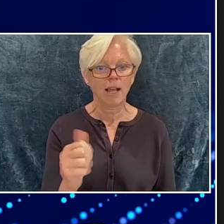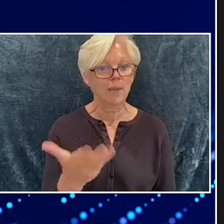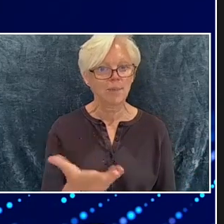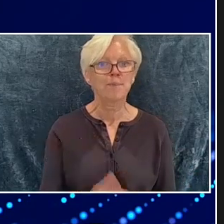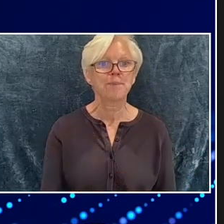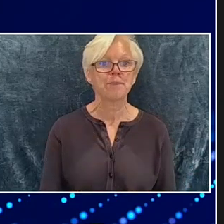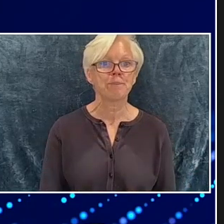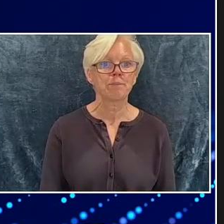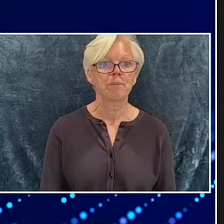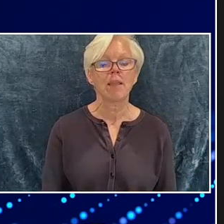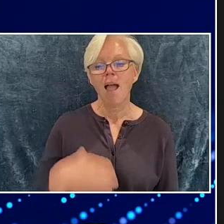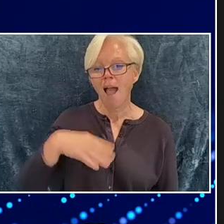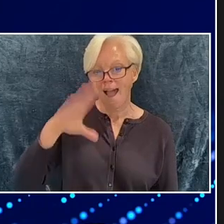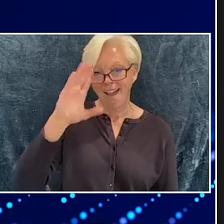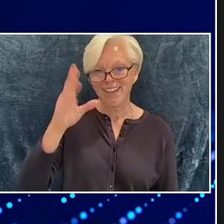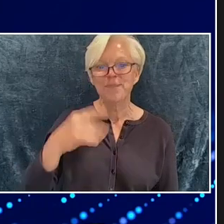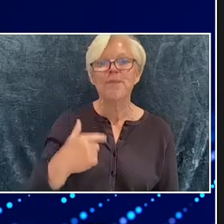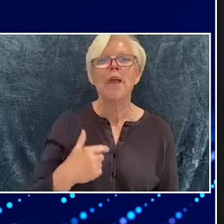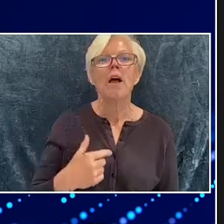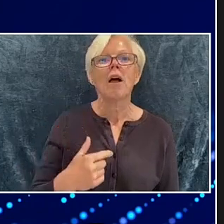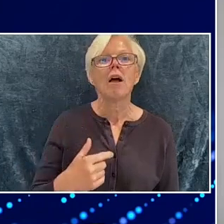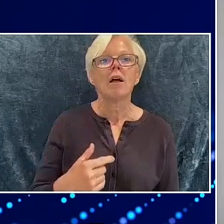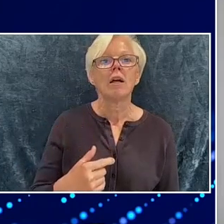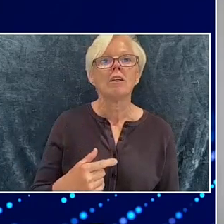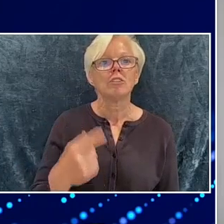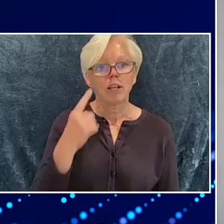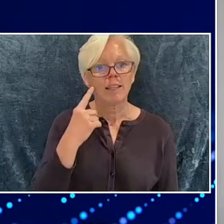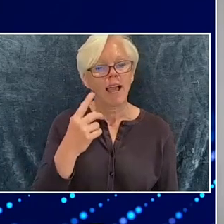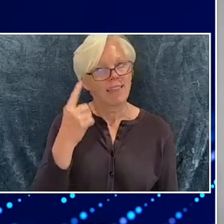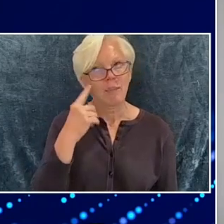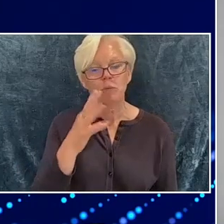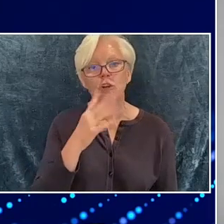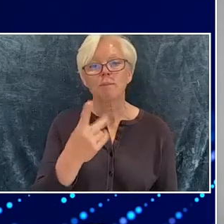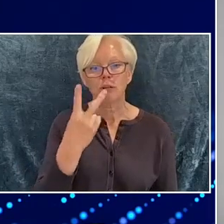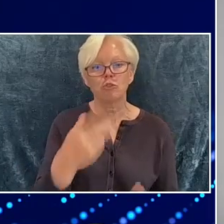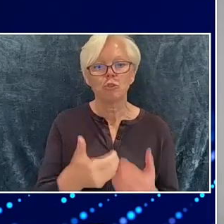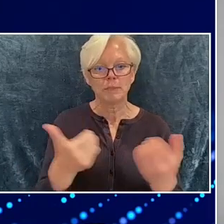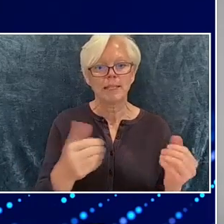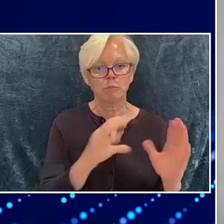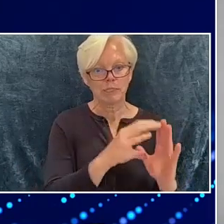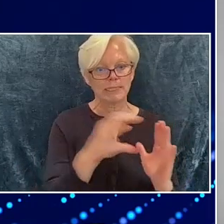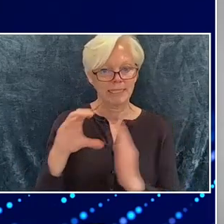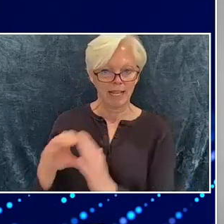Hi. So it seems like we're talking about two different sections, and I'm going to comment briefly on both of those.